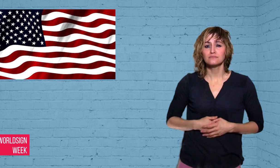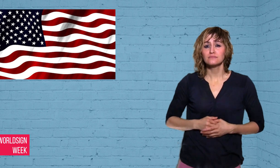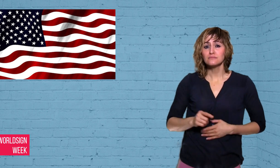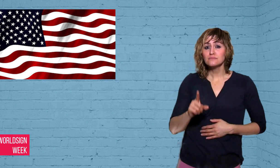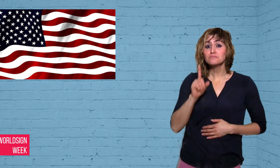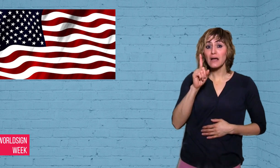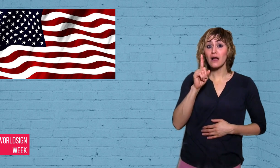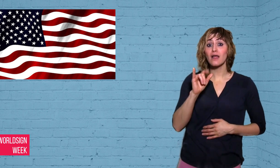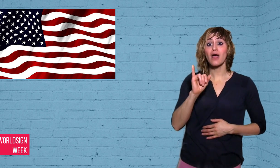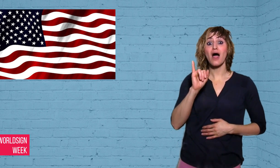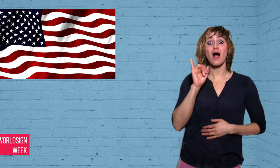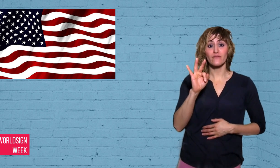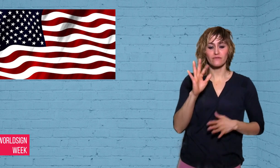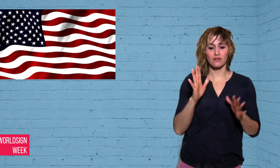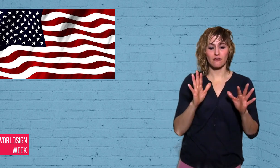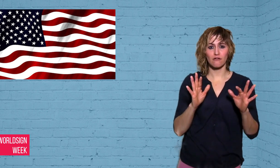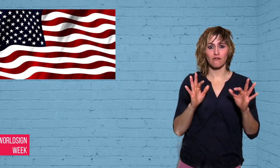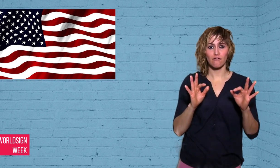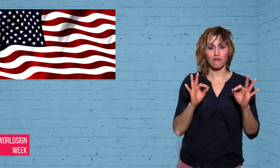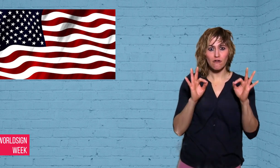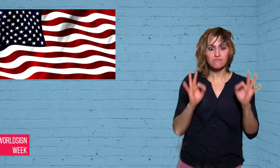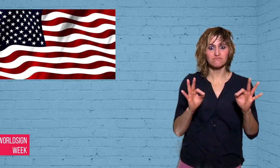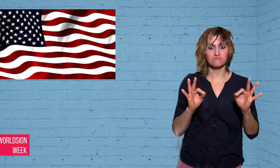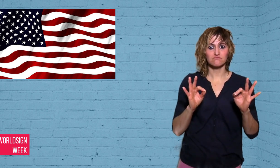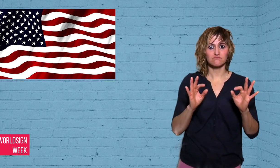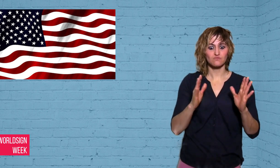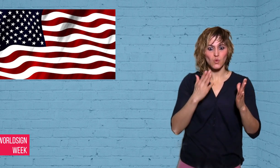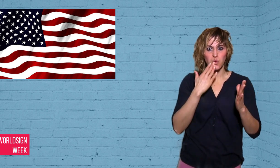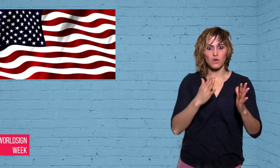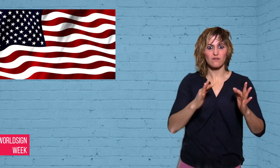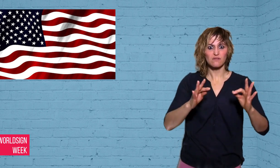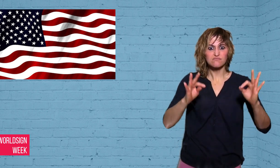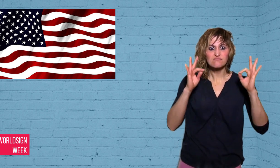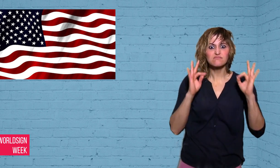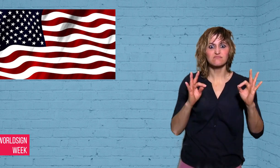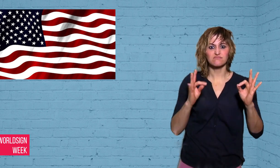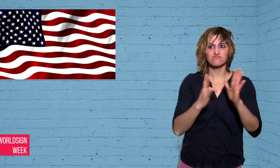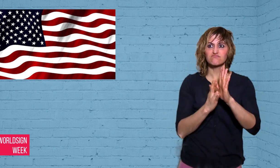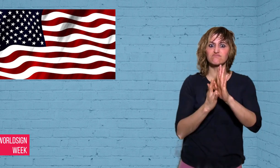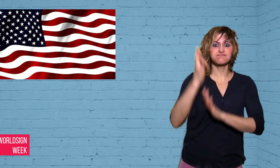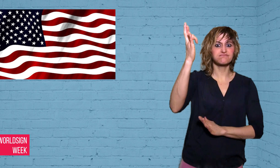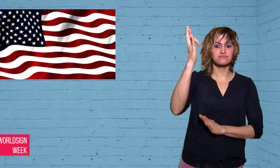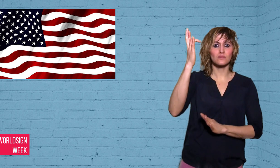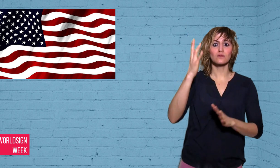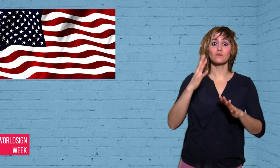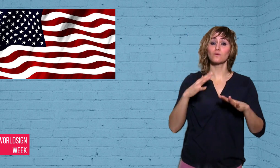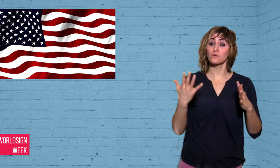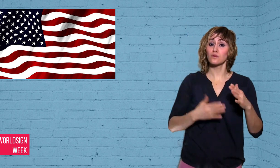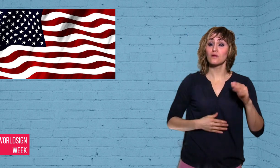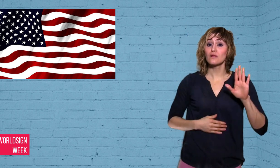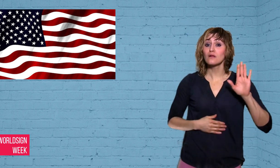kilometres away. What’s terrifying about it: